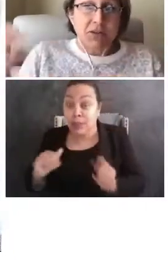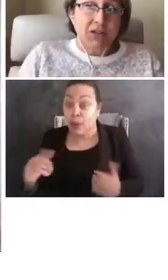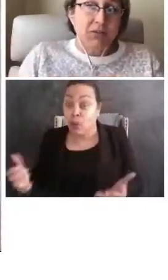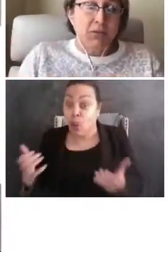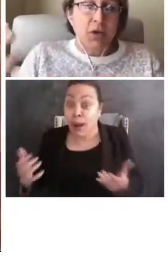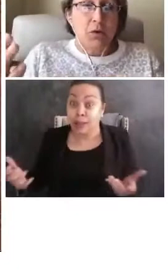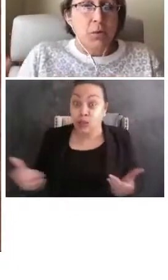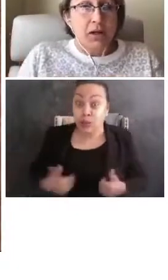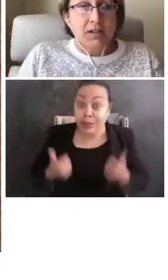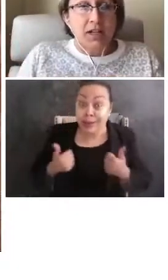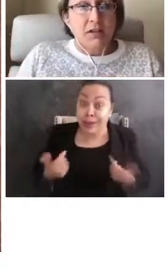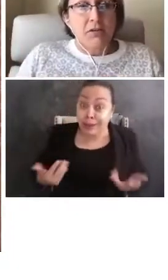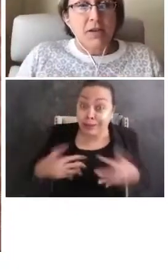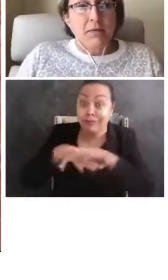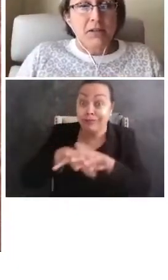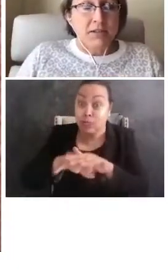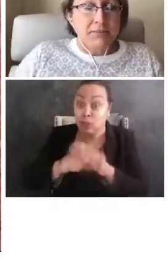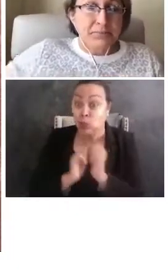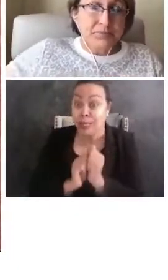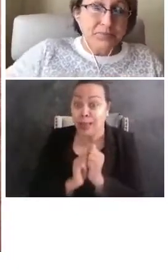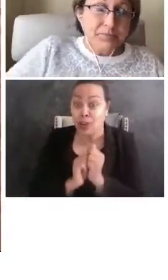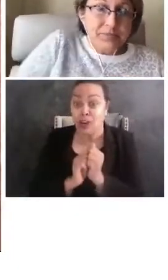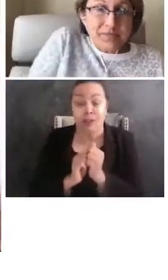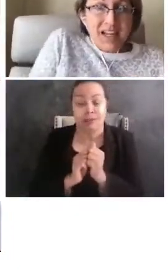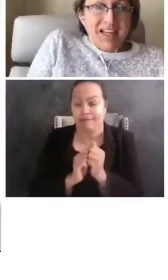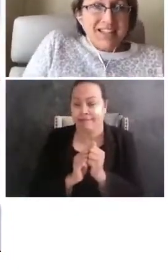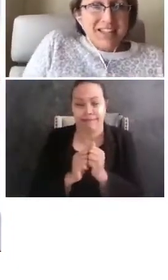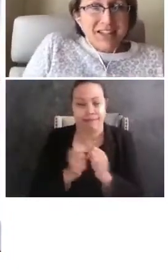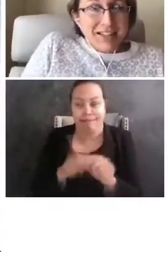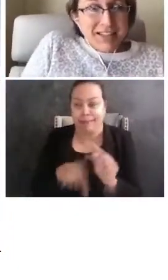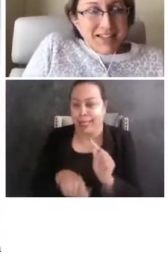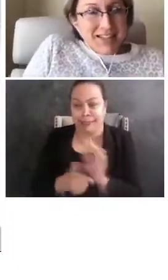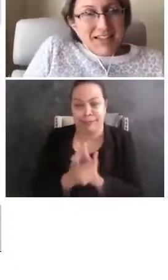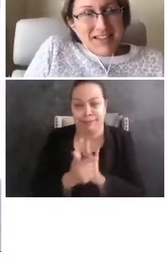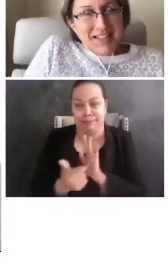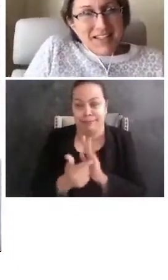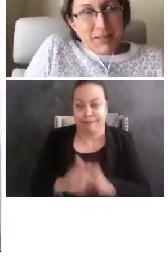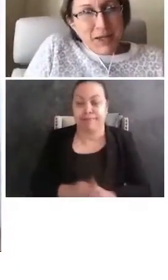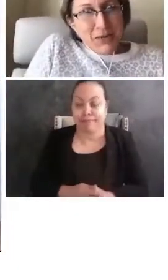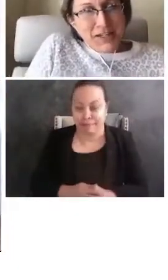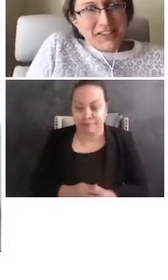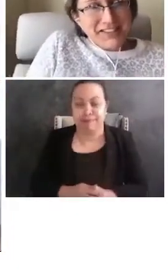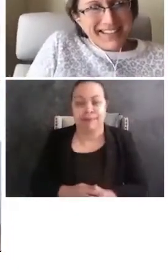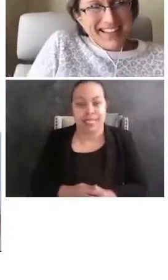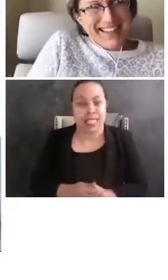wanted to take care of their families. This is the big one.